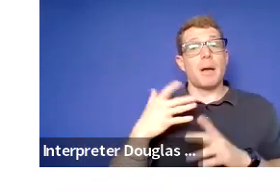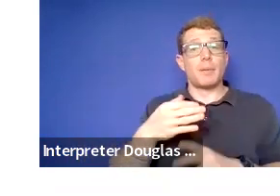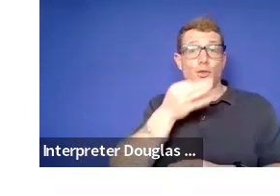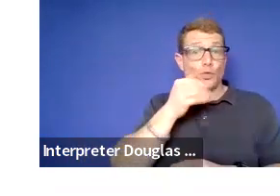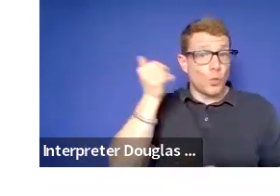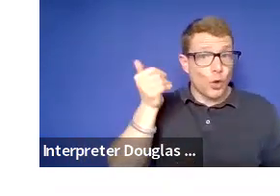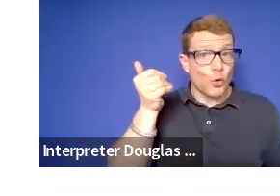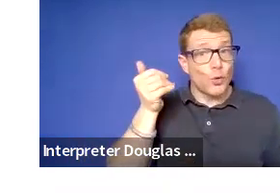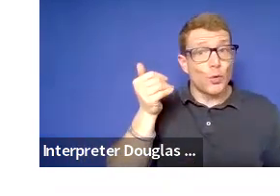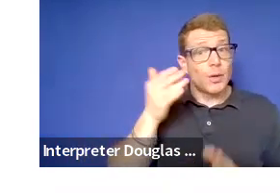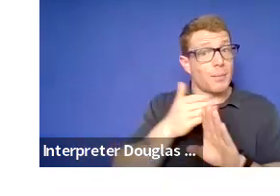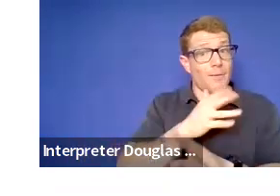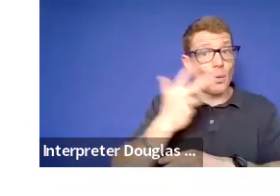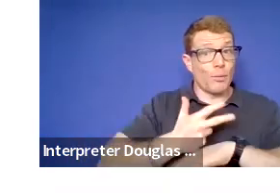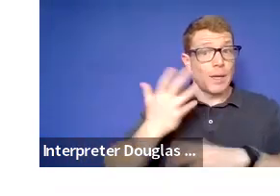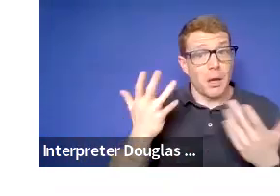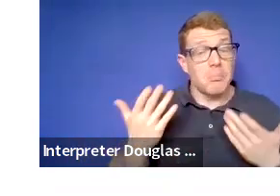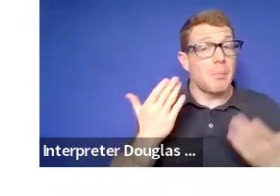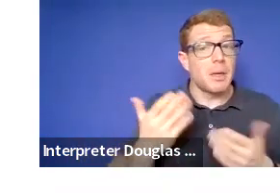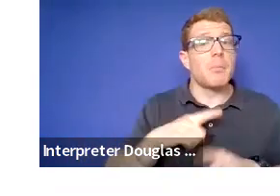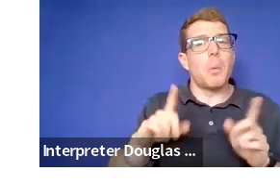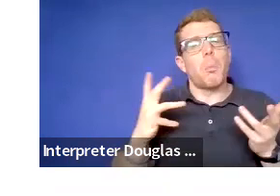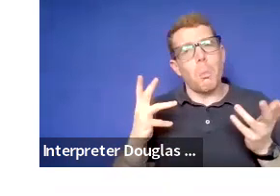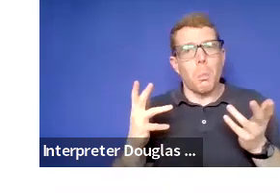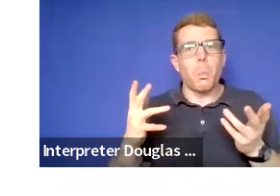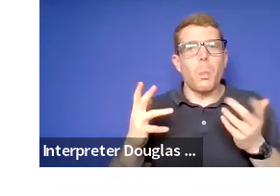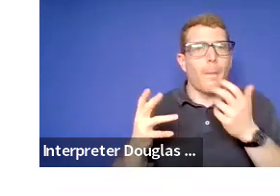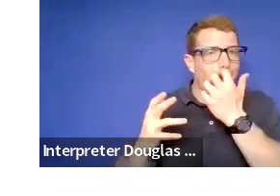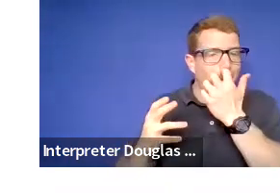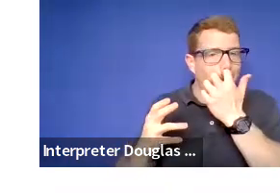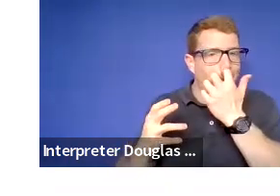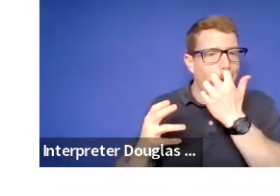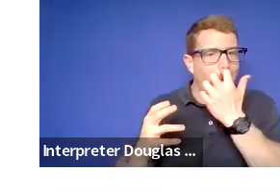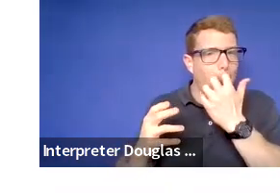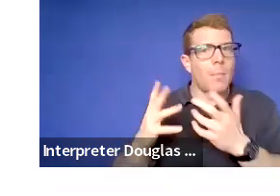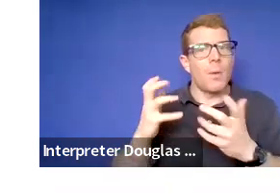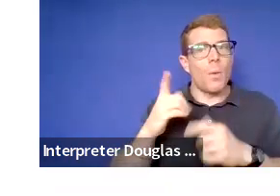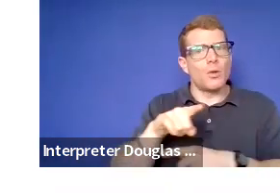I just want to make sure that you understand that we are just this.